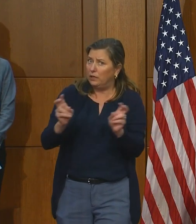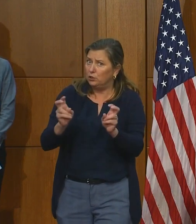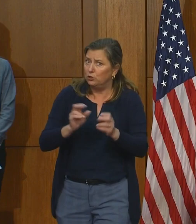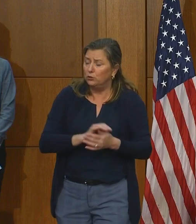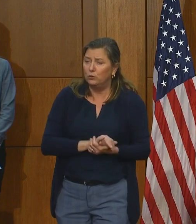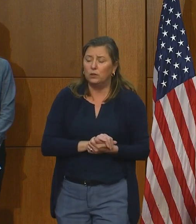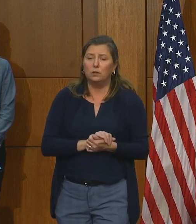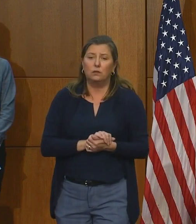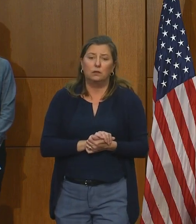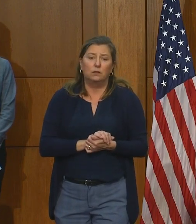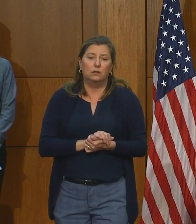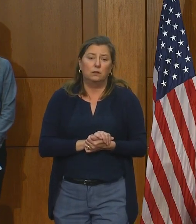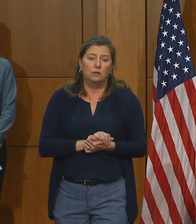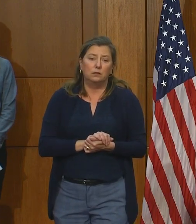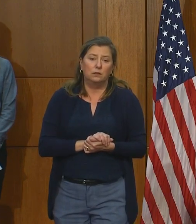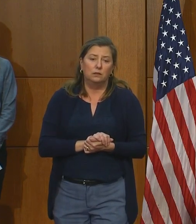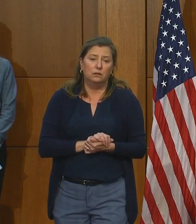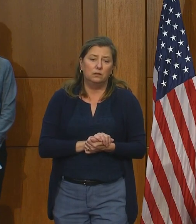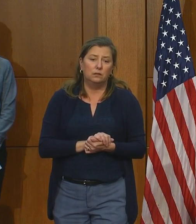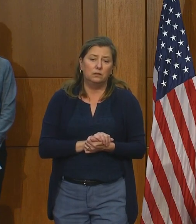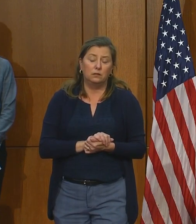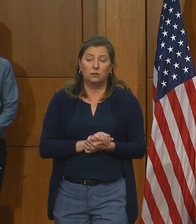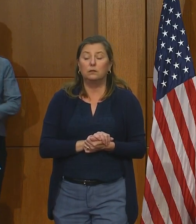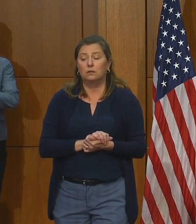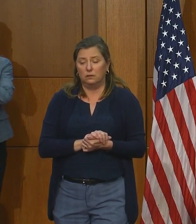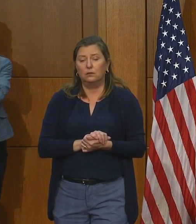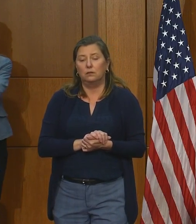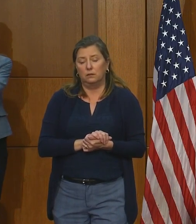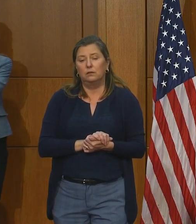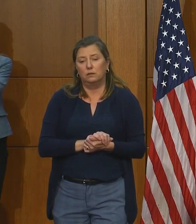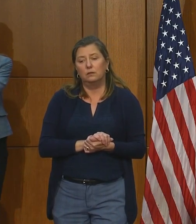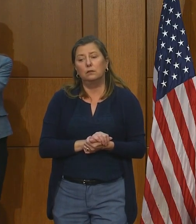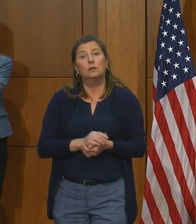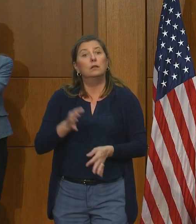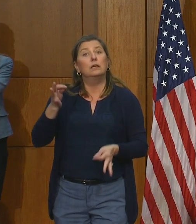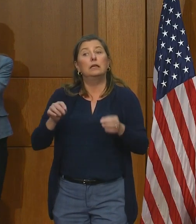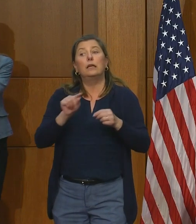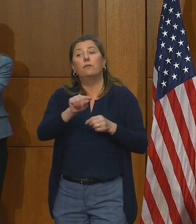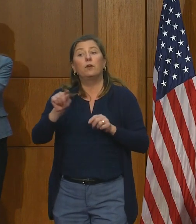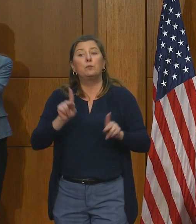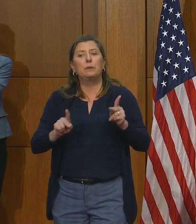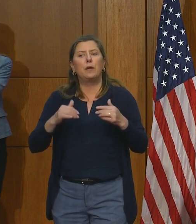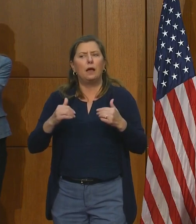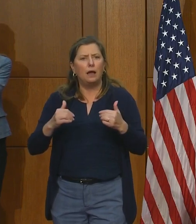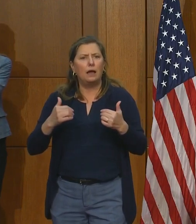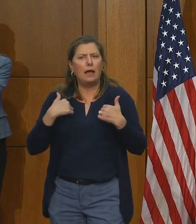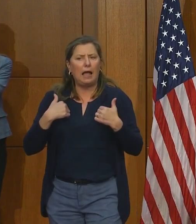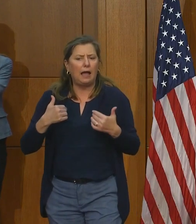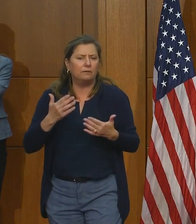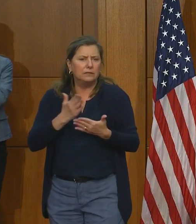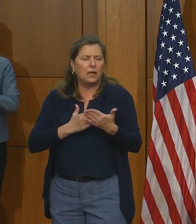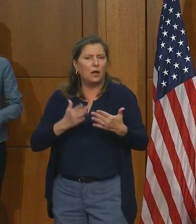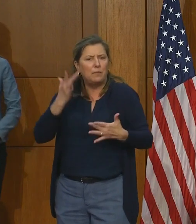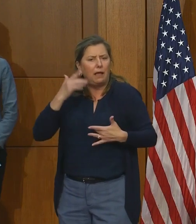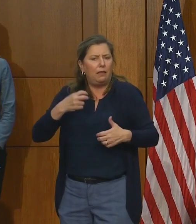ADDRESS- IN MY- ACTION AND- IF.